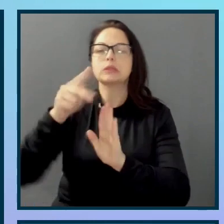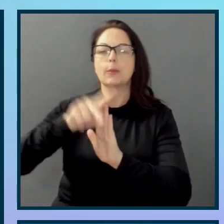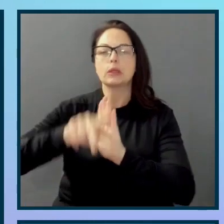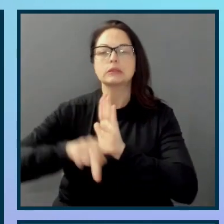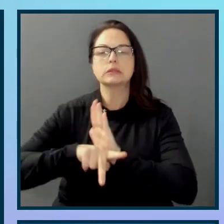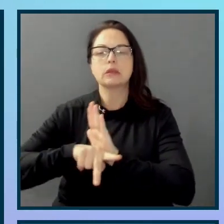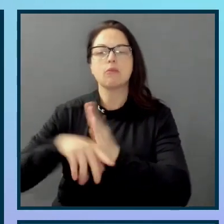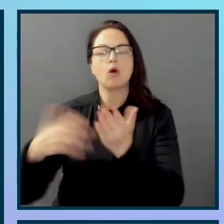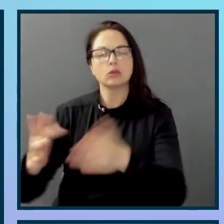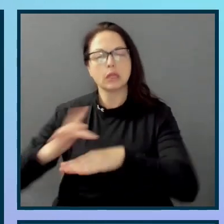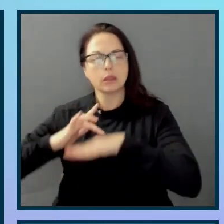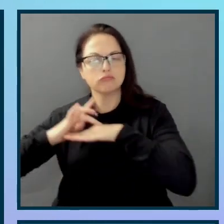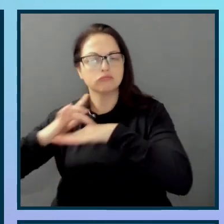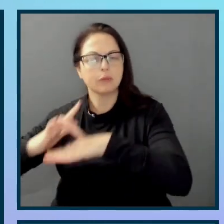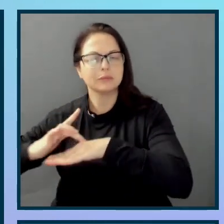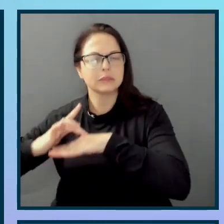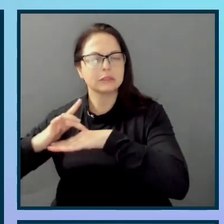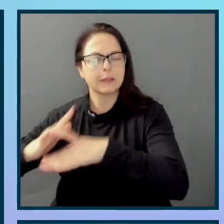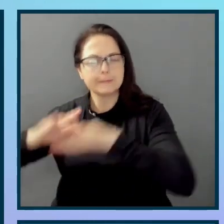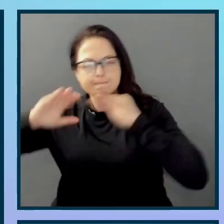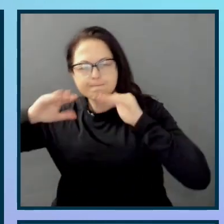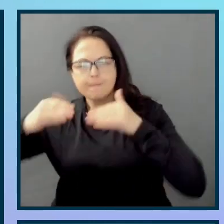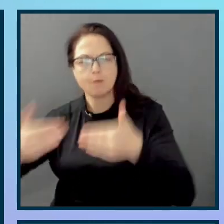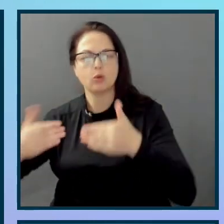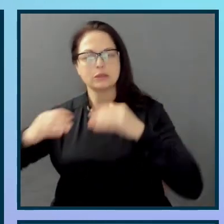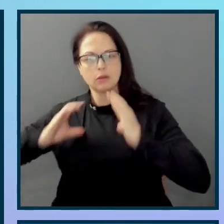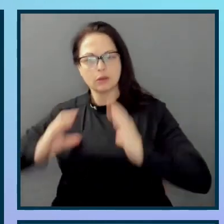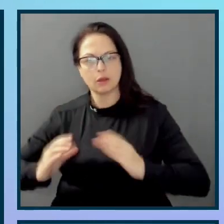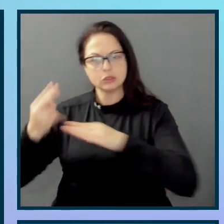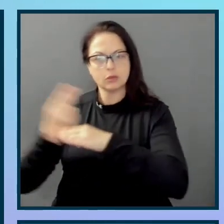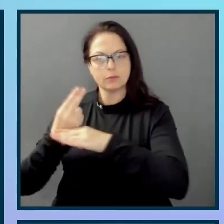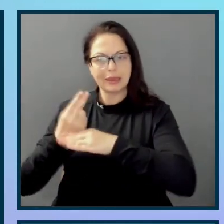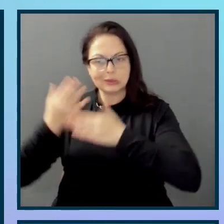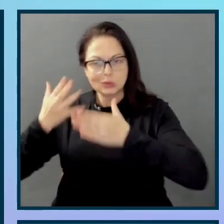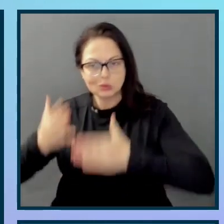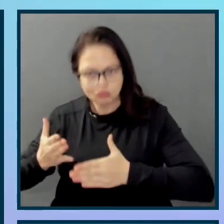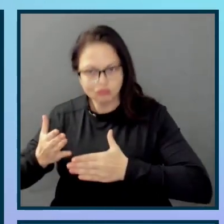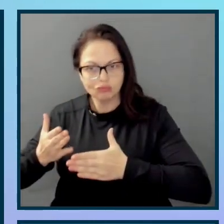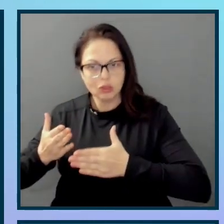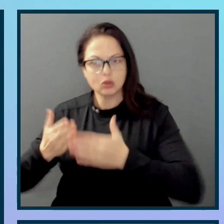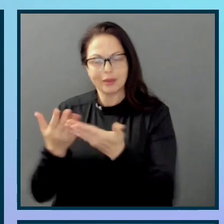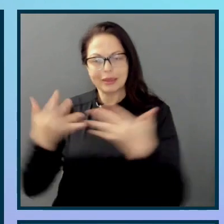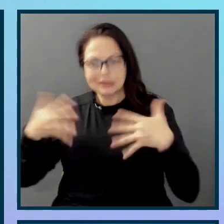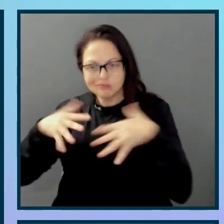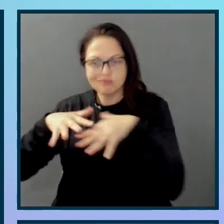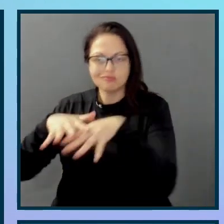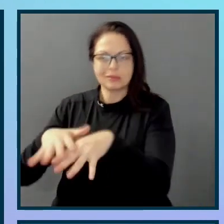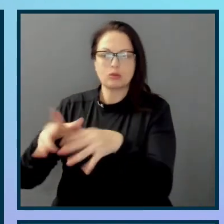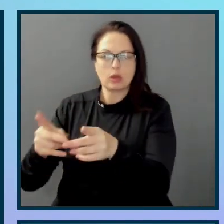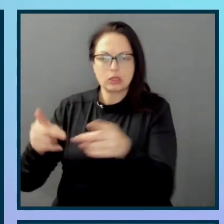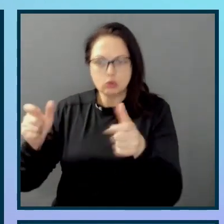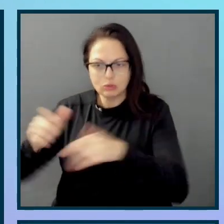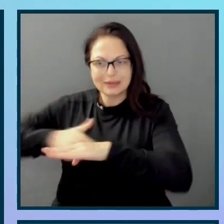And empowers teams to operate independently, so they can iterate quickly and execute, and learn and adapt,